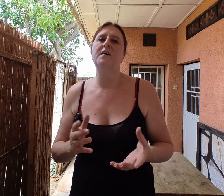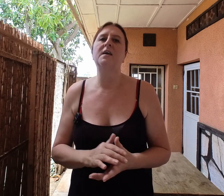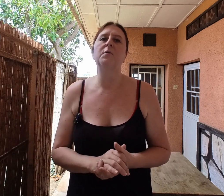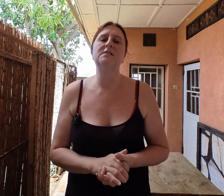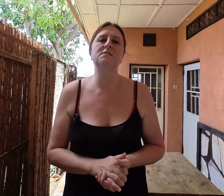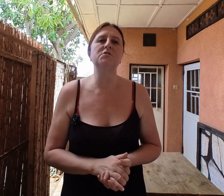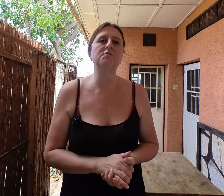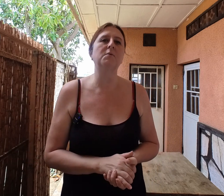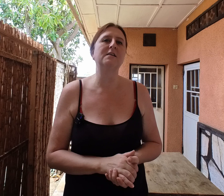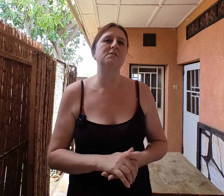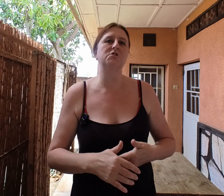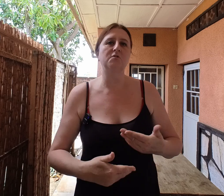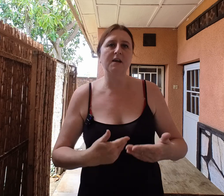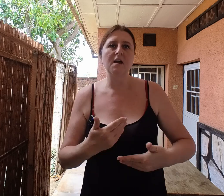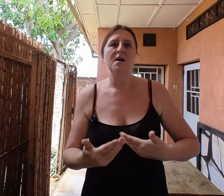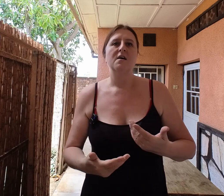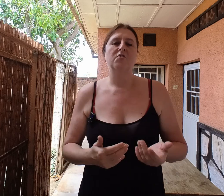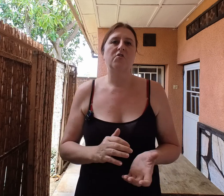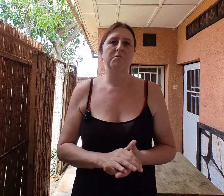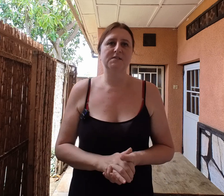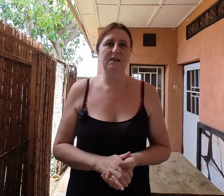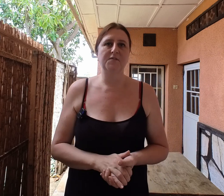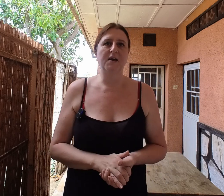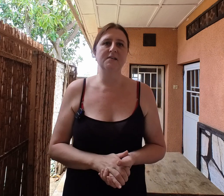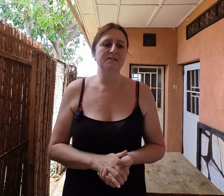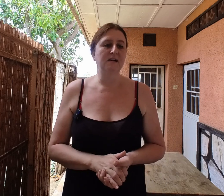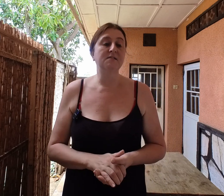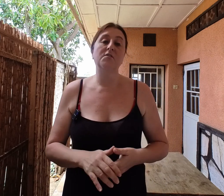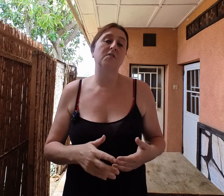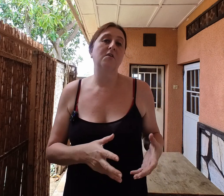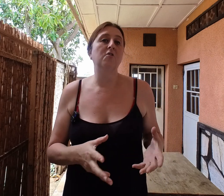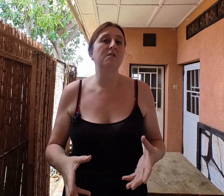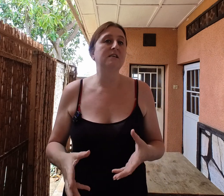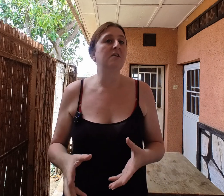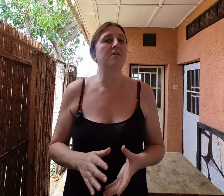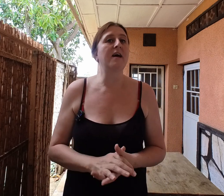that evacuated to Rwanda during the troubles in Afghanistan, so that they could continue